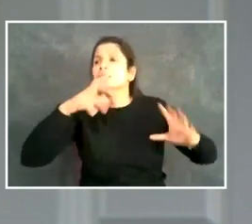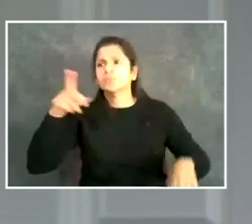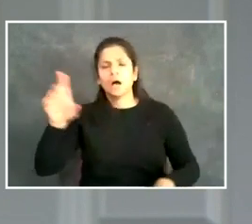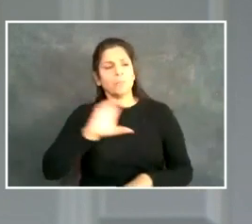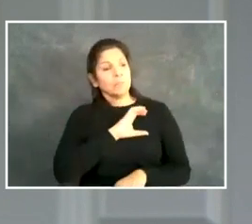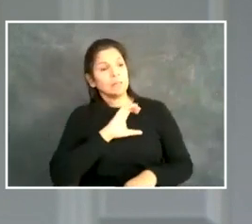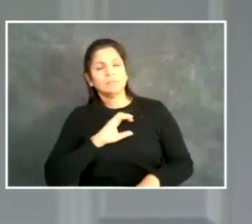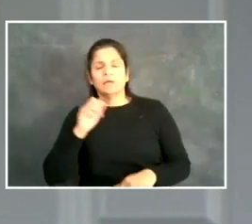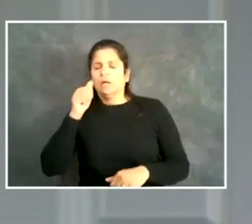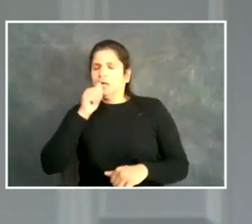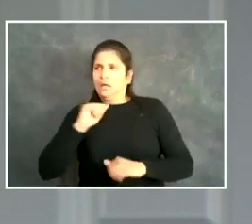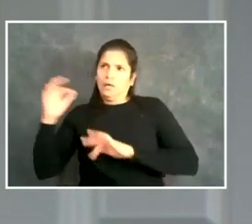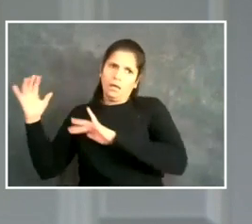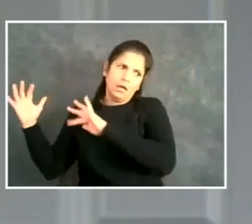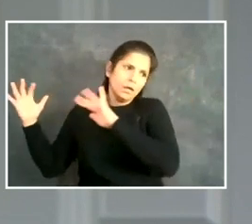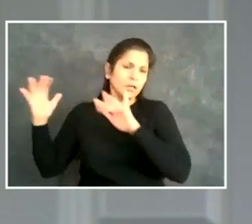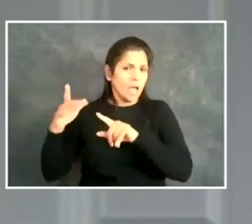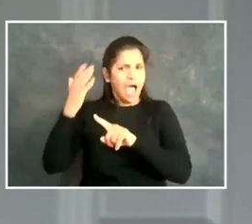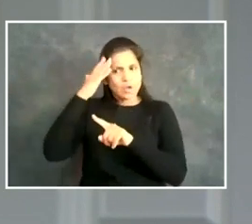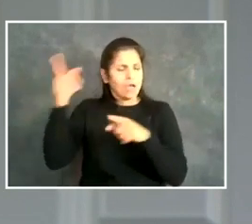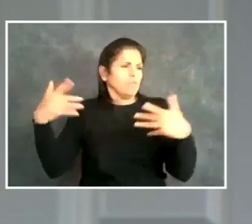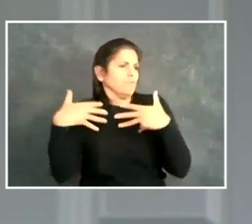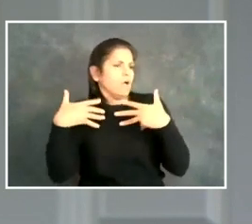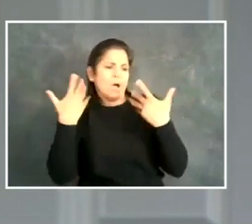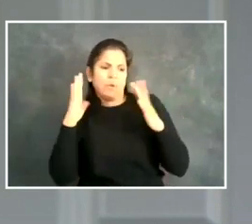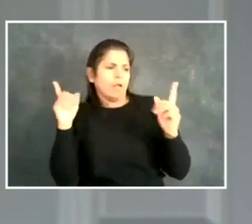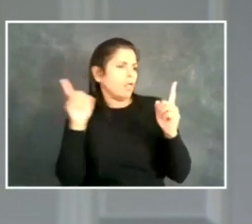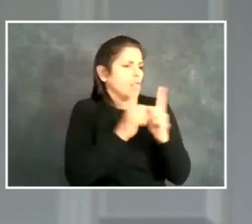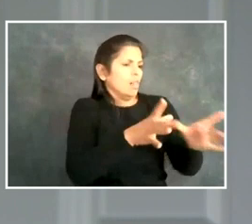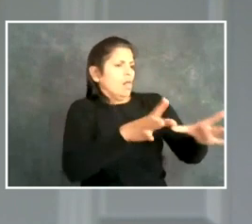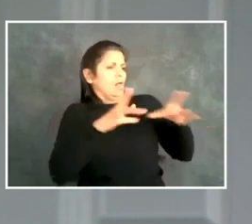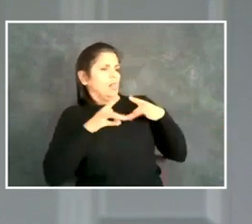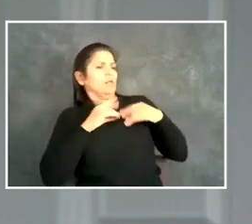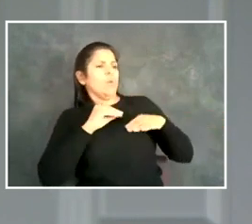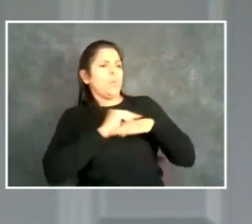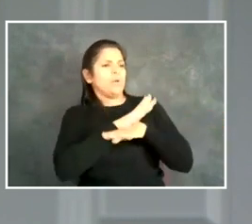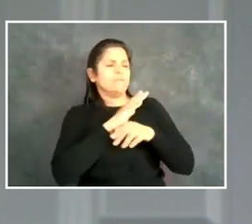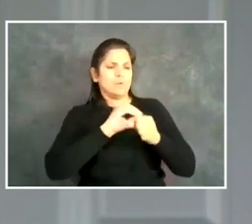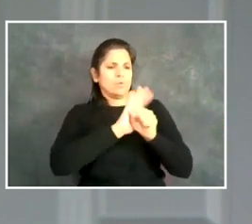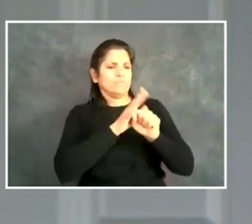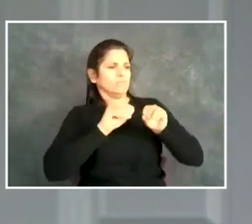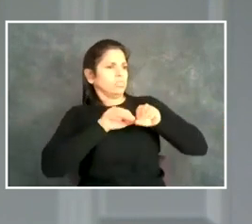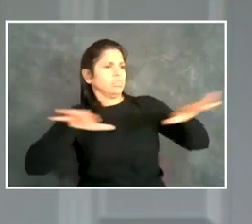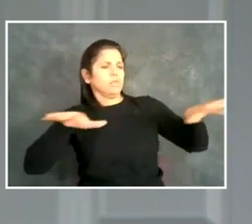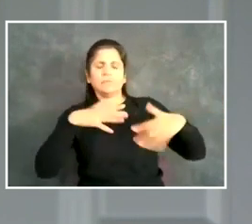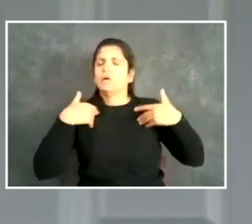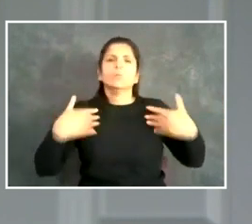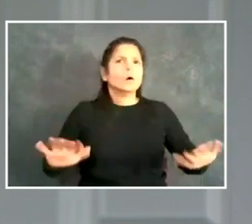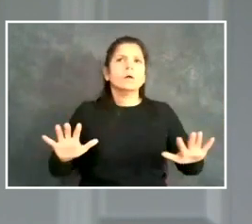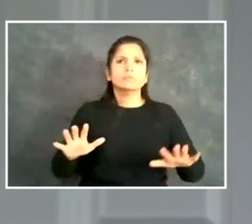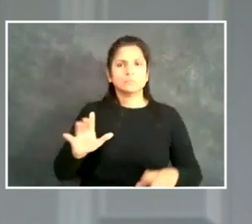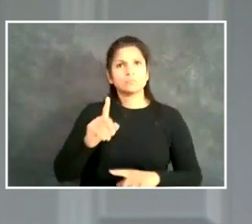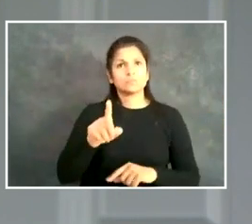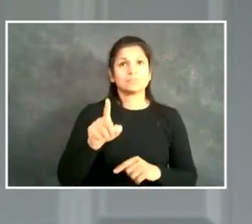THAT IS HOW REALLY UNNECESSARY